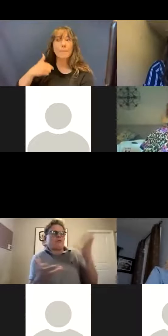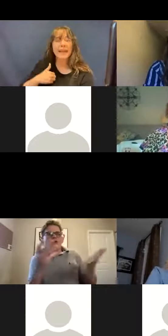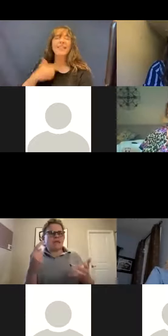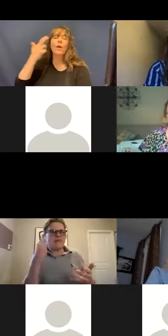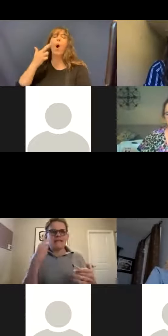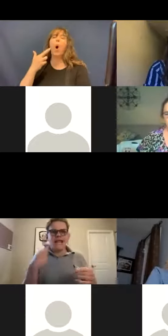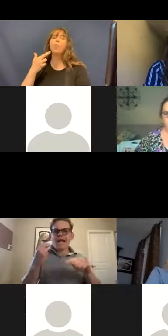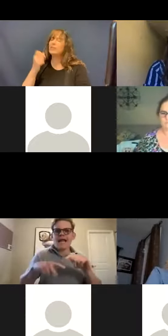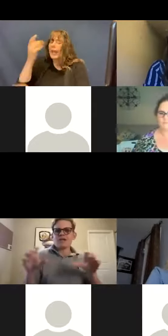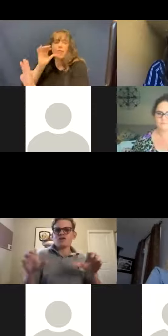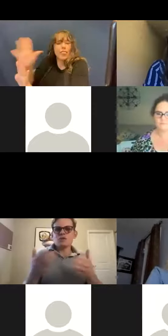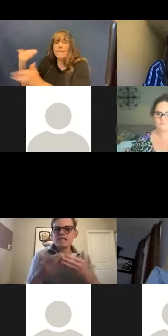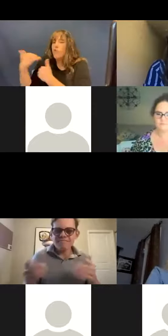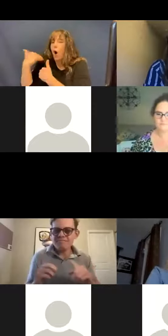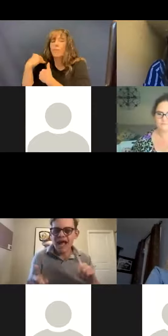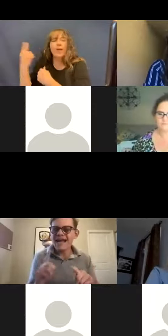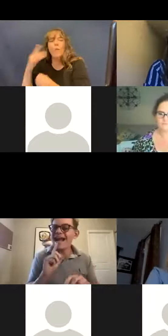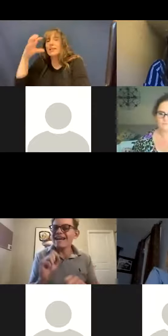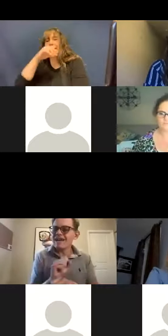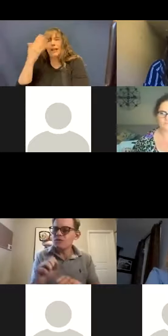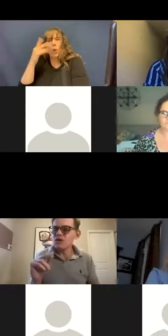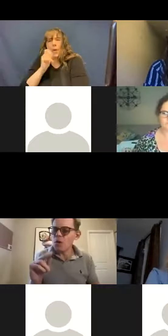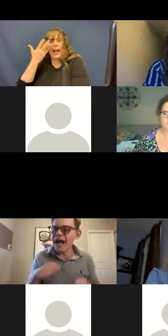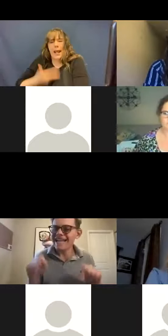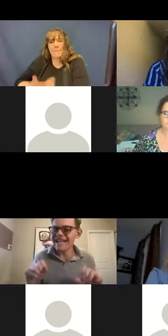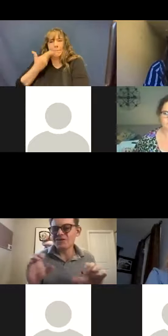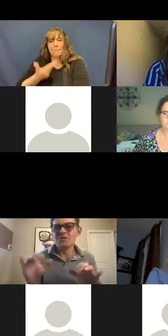that there's always an assumption. They don't know who I am. They always assume I can't